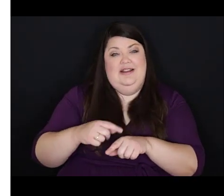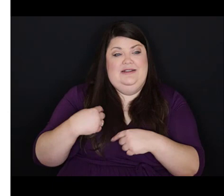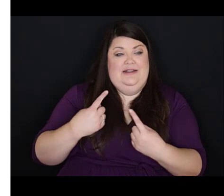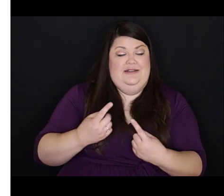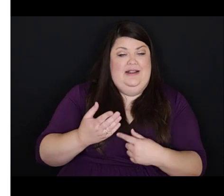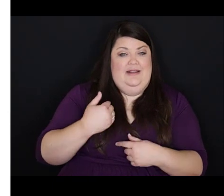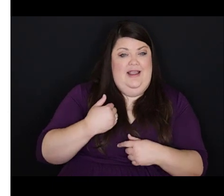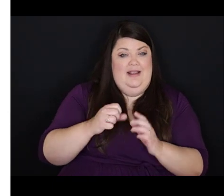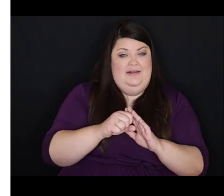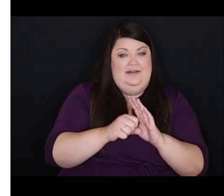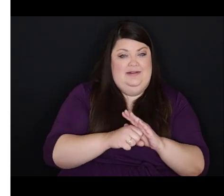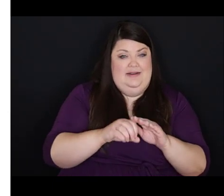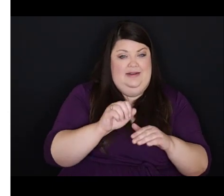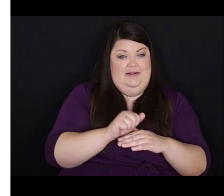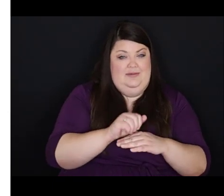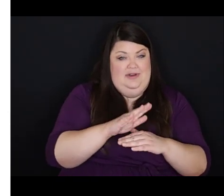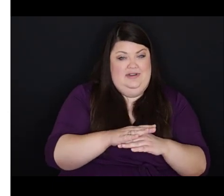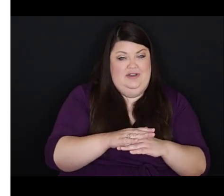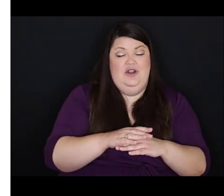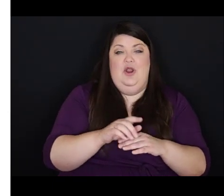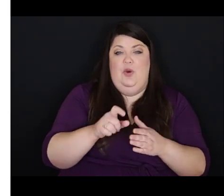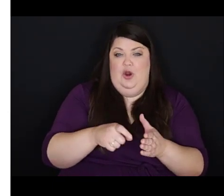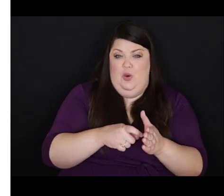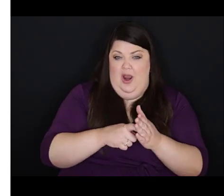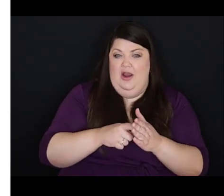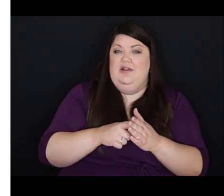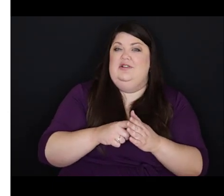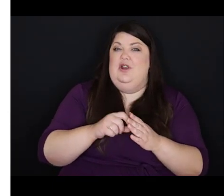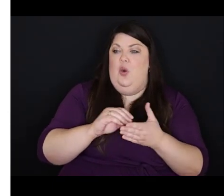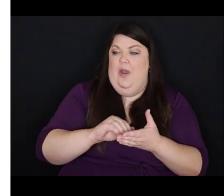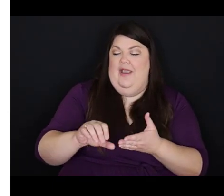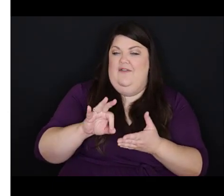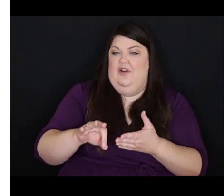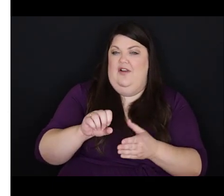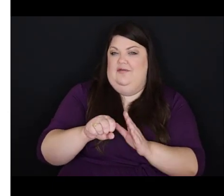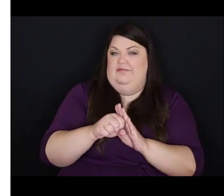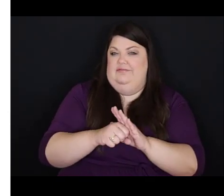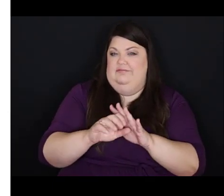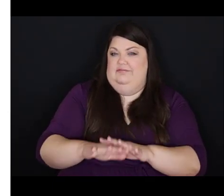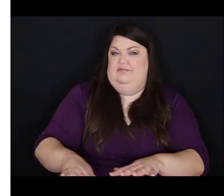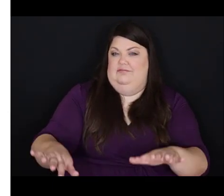requires a waiver of statewideness, it would need to update (h) requesting the waiver.